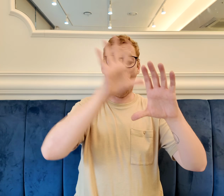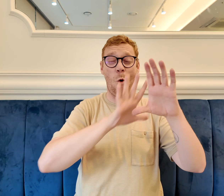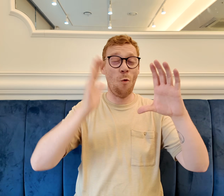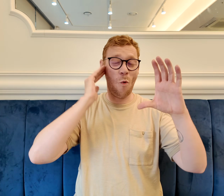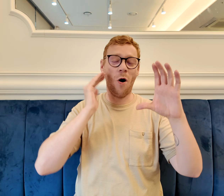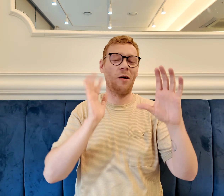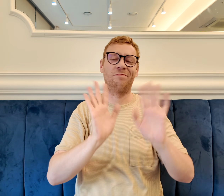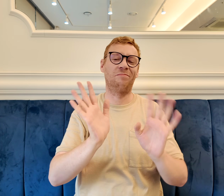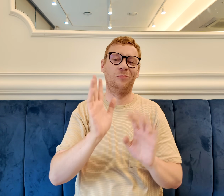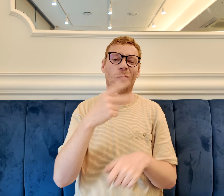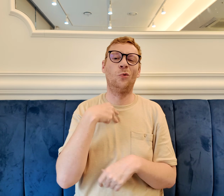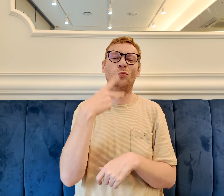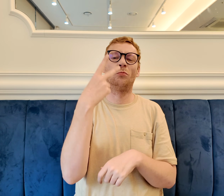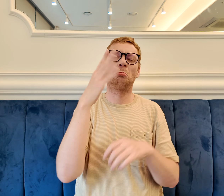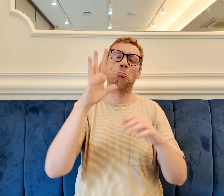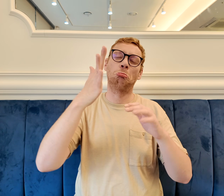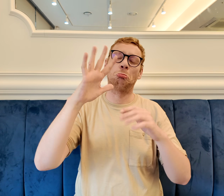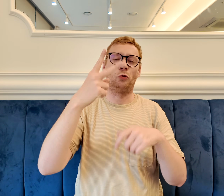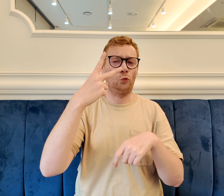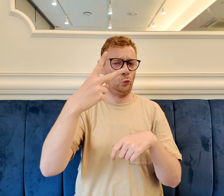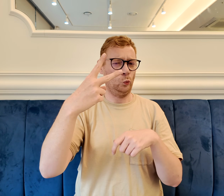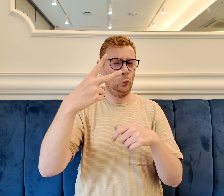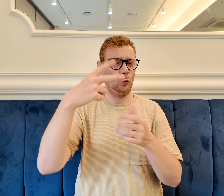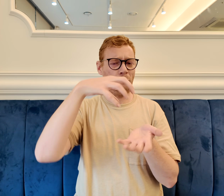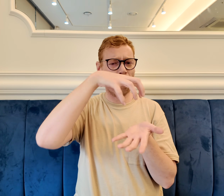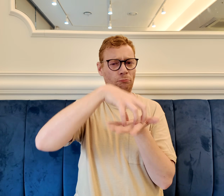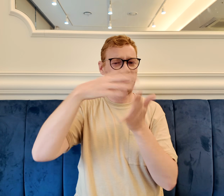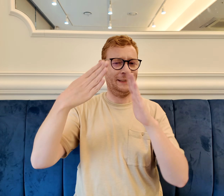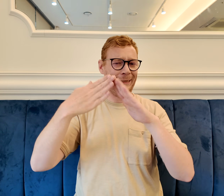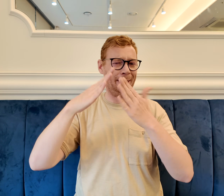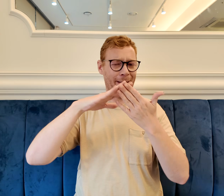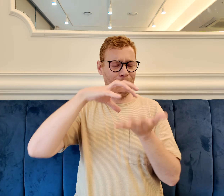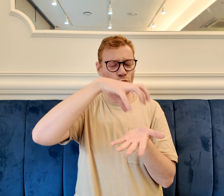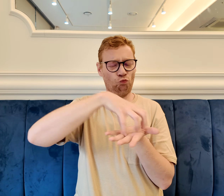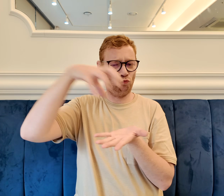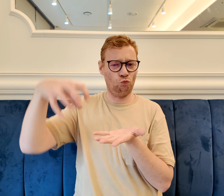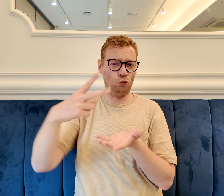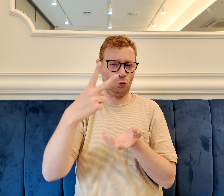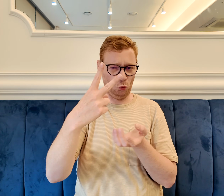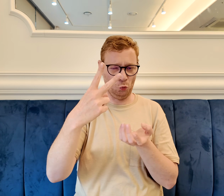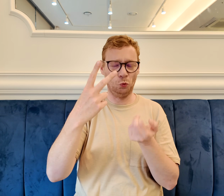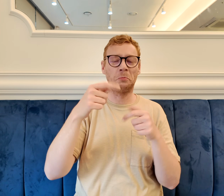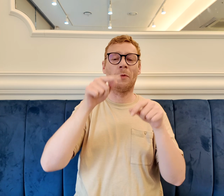Not all over the country. I only visited two places.